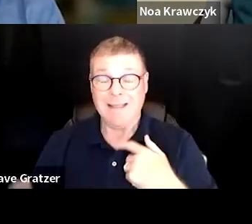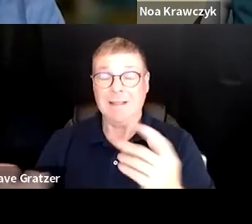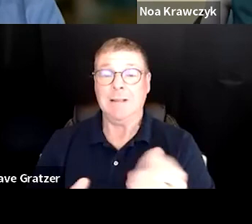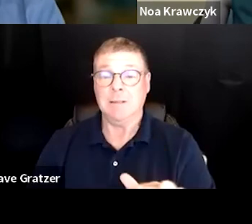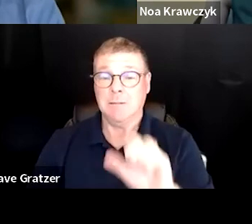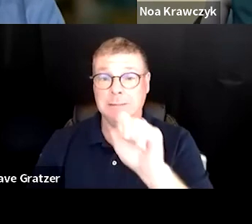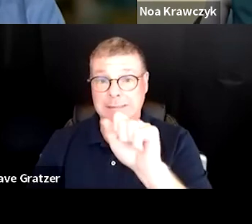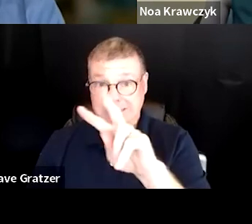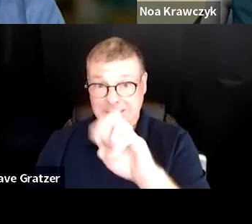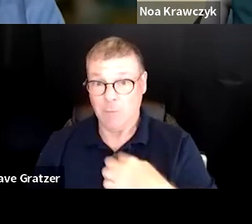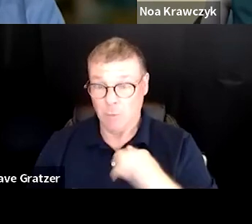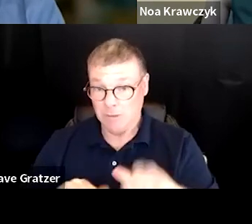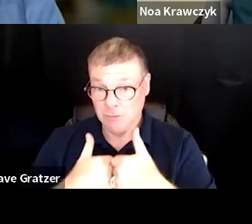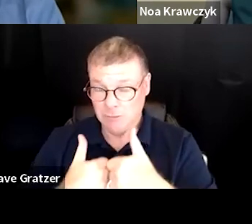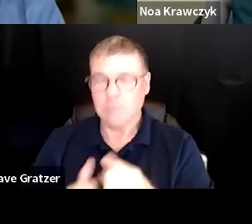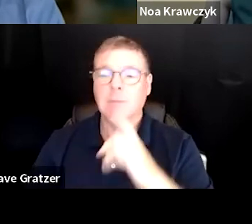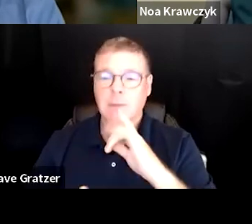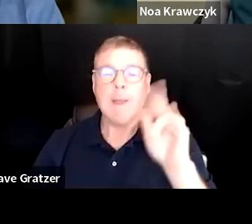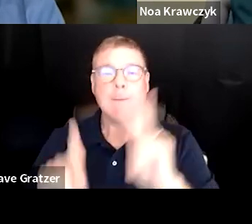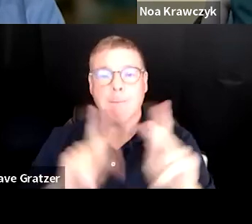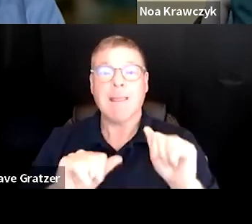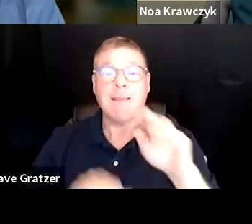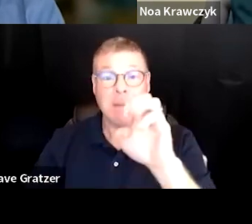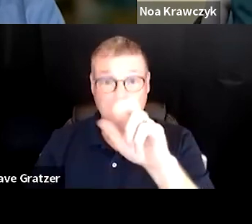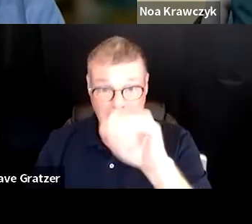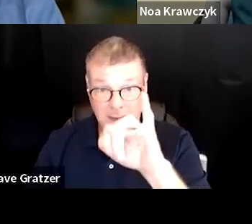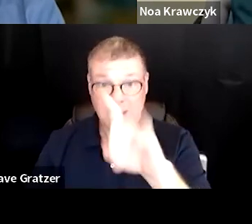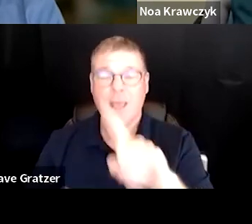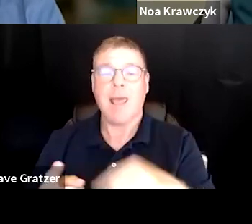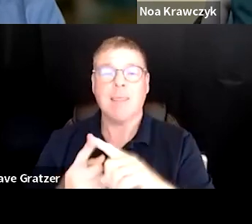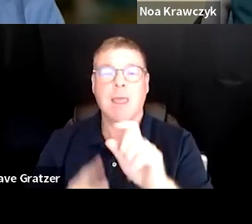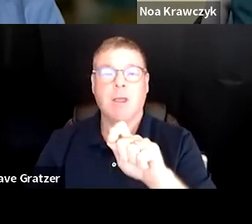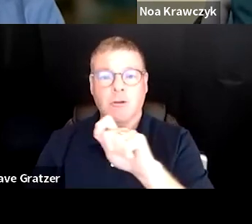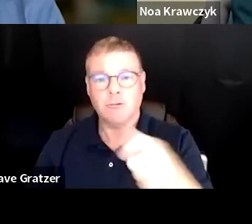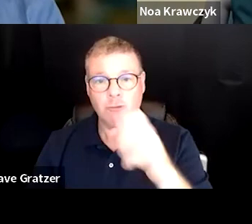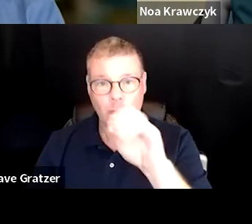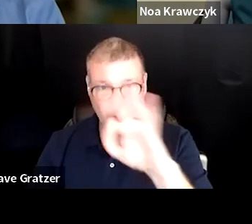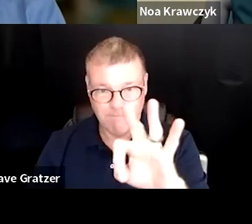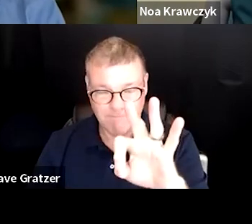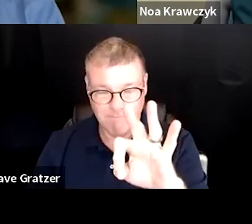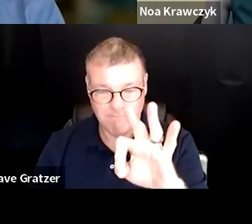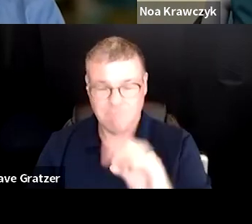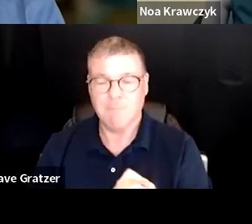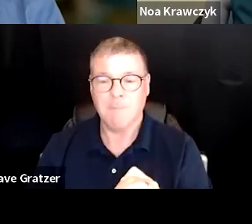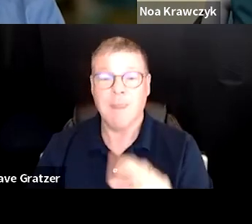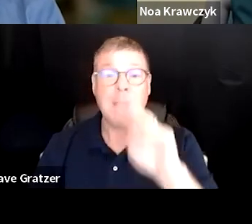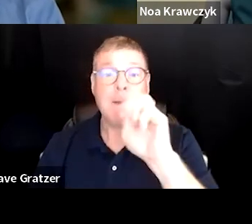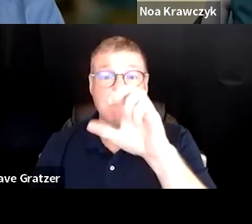is individuals could come in and have Medicaid active and it's turned off. Sometimes their Medicaid will become inactive